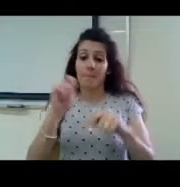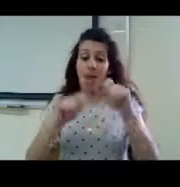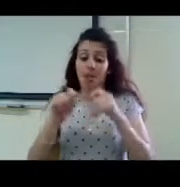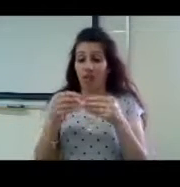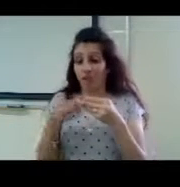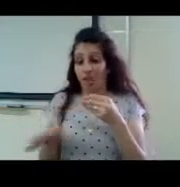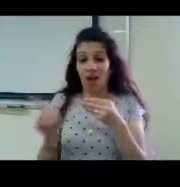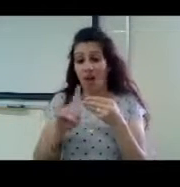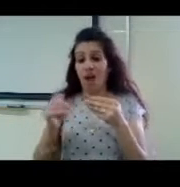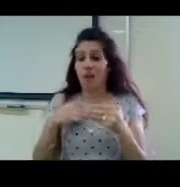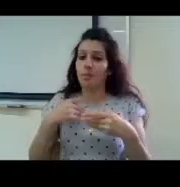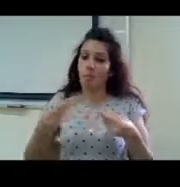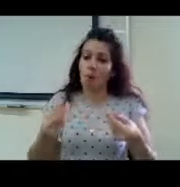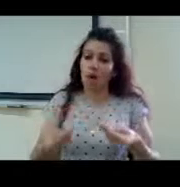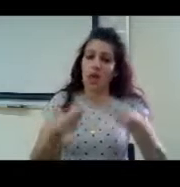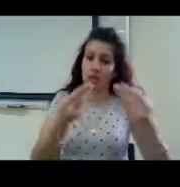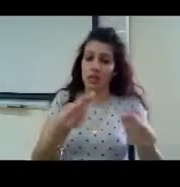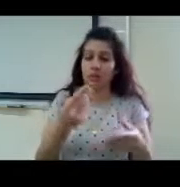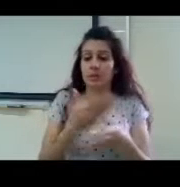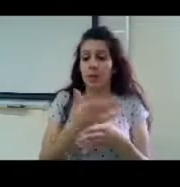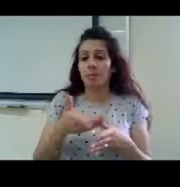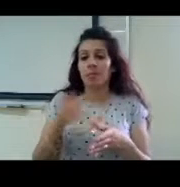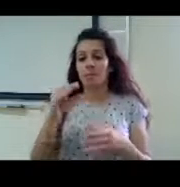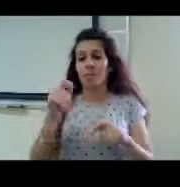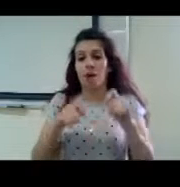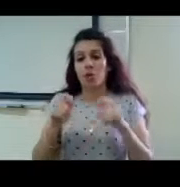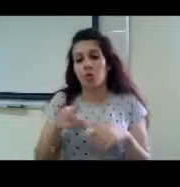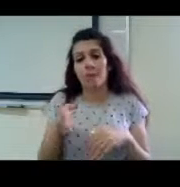legacy devices meaning we're able to take advantage of what Hardware already